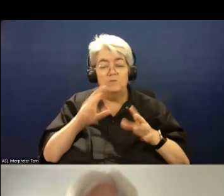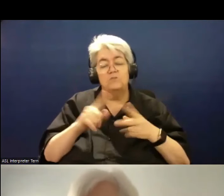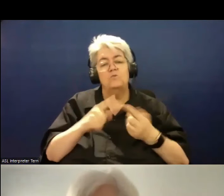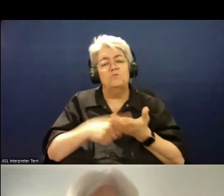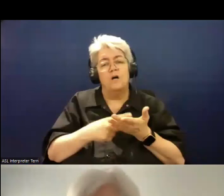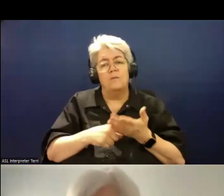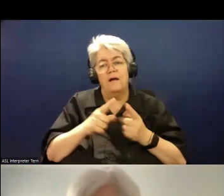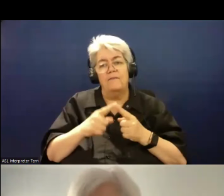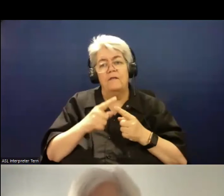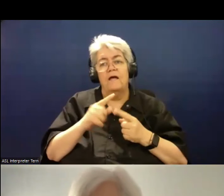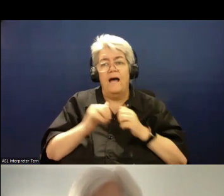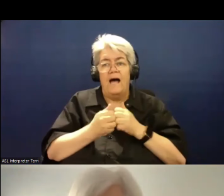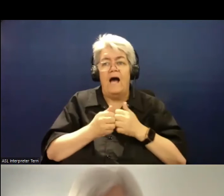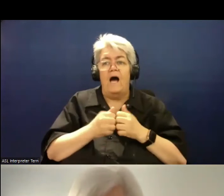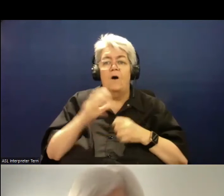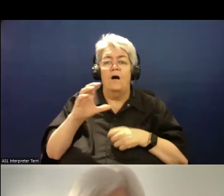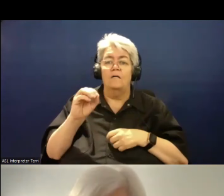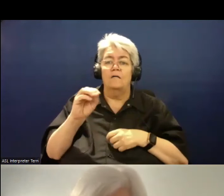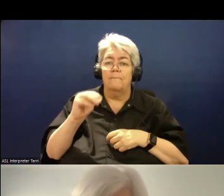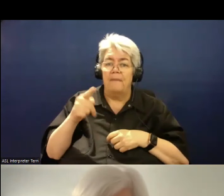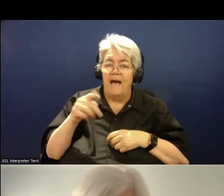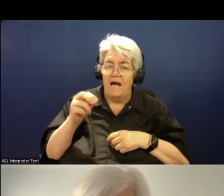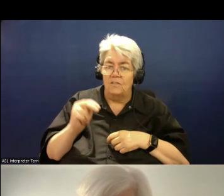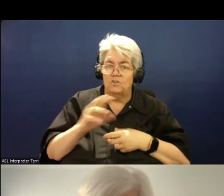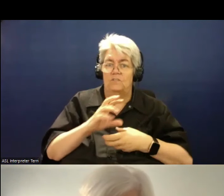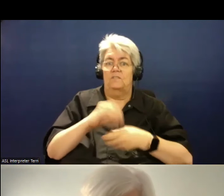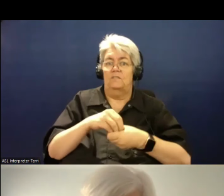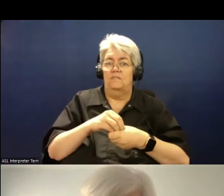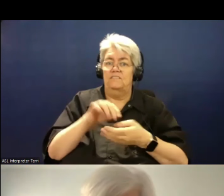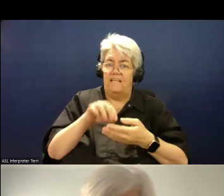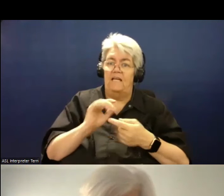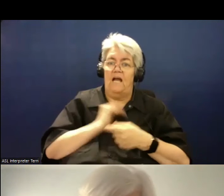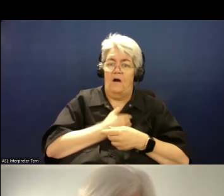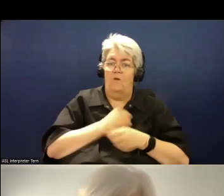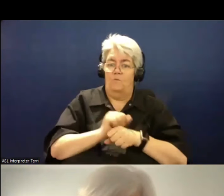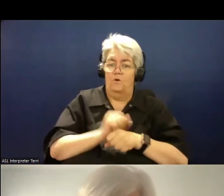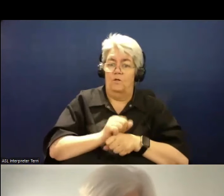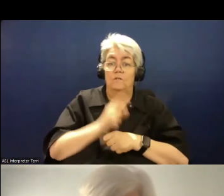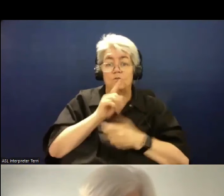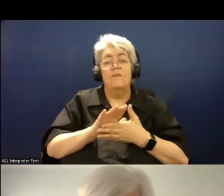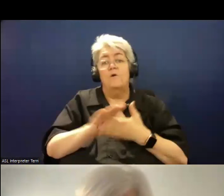COMPASSION PLAYS IN ALL OF OUR WORK. THEY ARE ALL DOCUMENTS AND VIDEOS